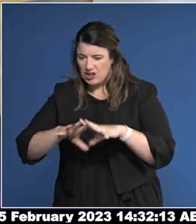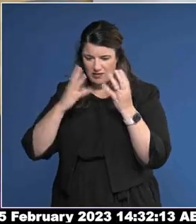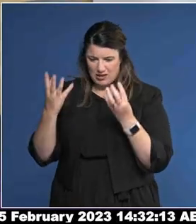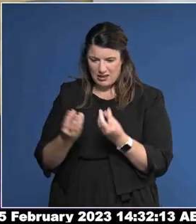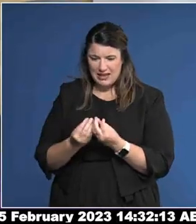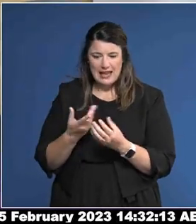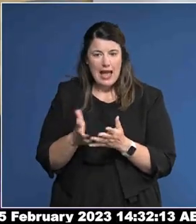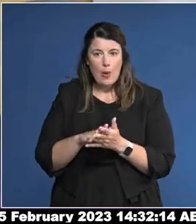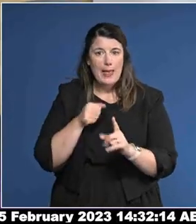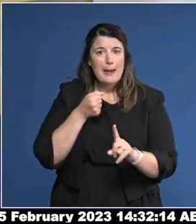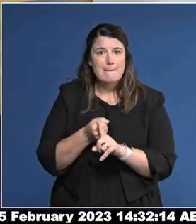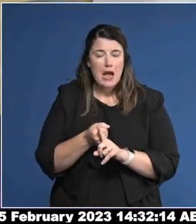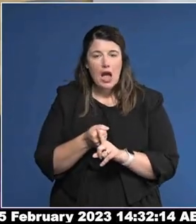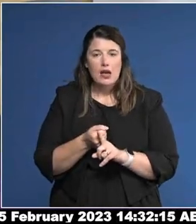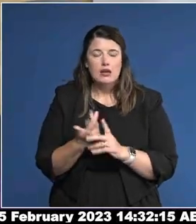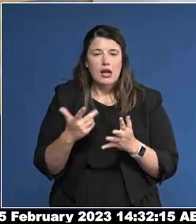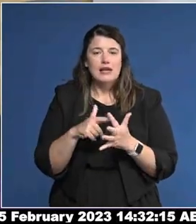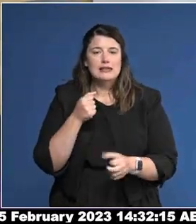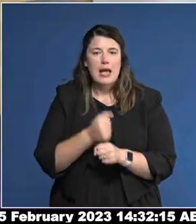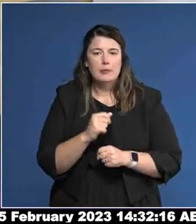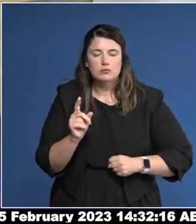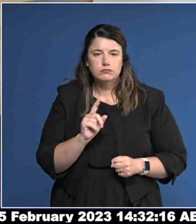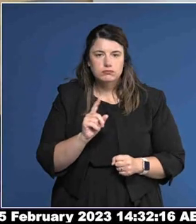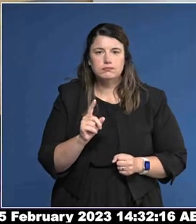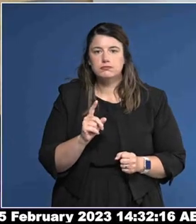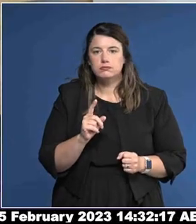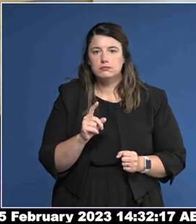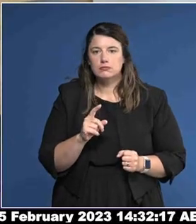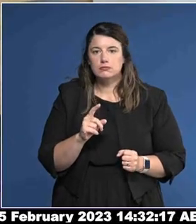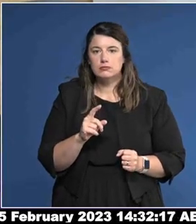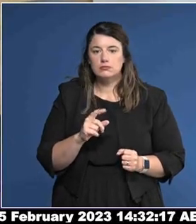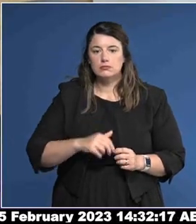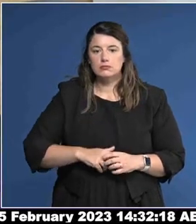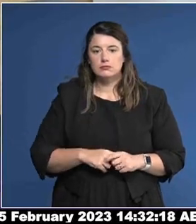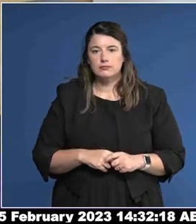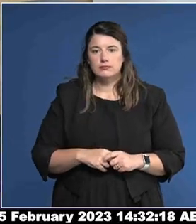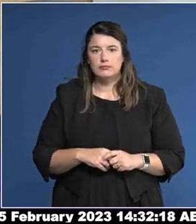And the example I will give you I think was the example that Ms Riddell raised yesterday